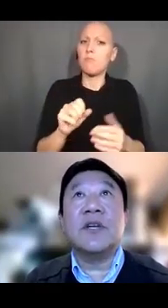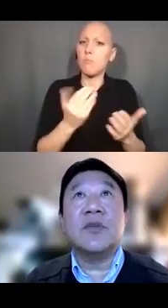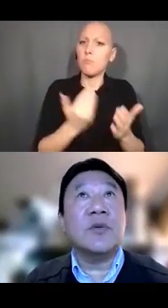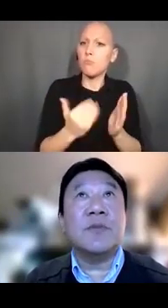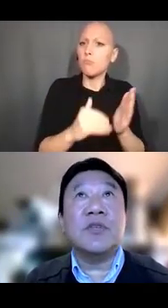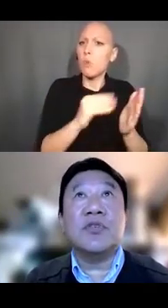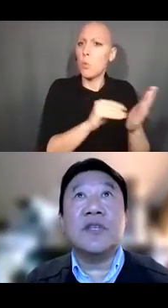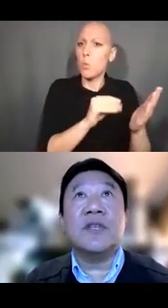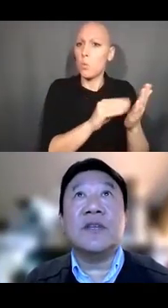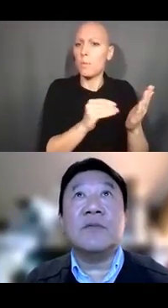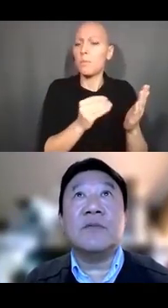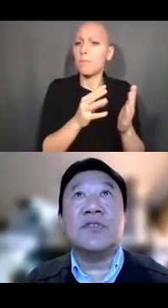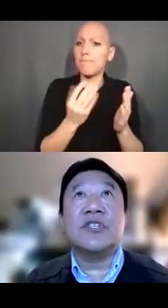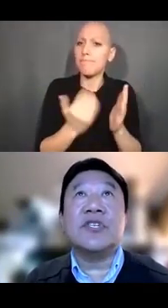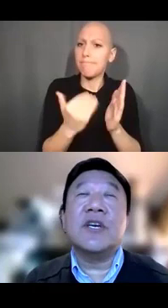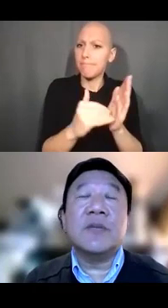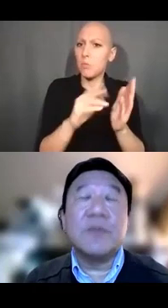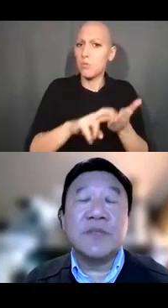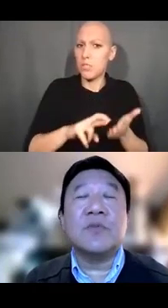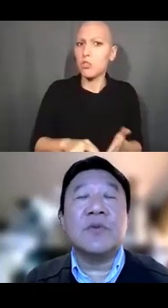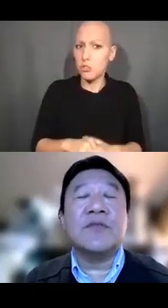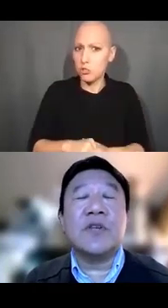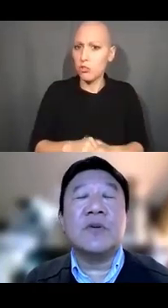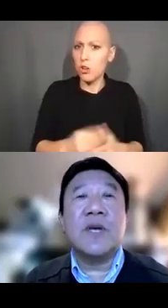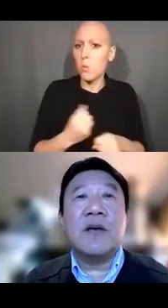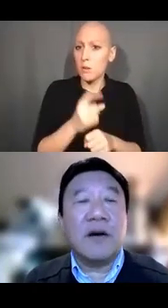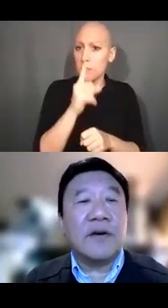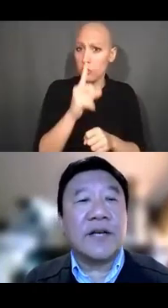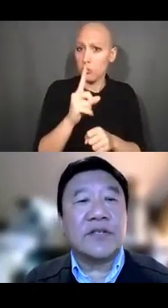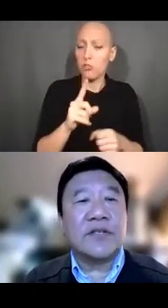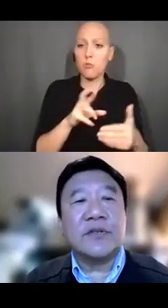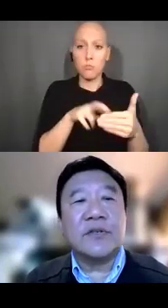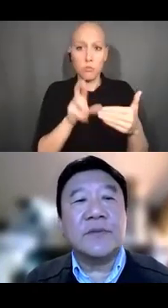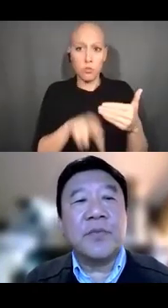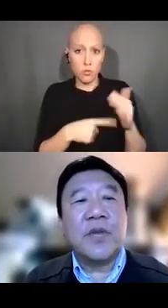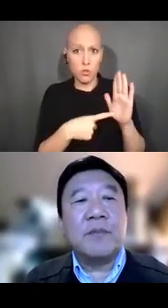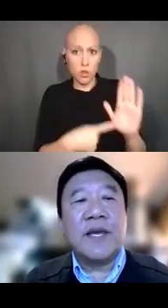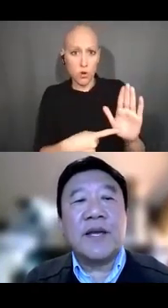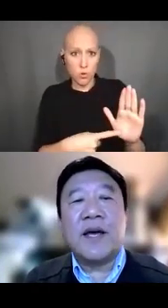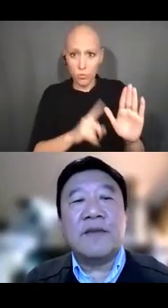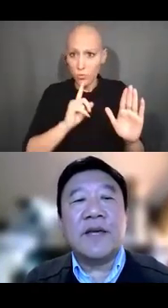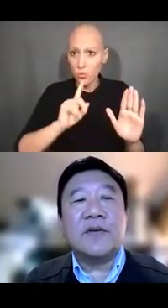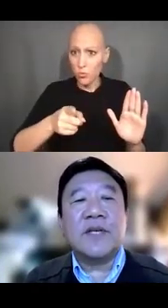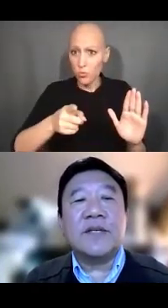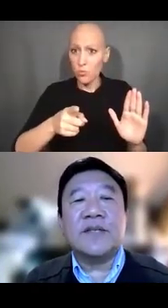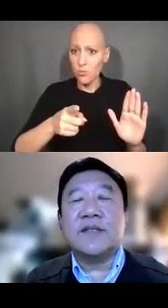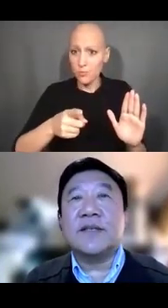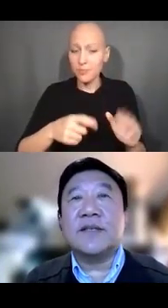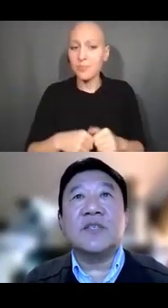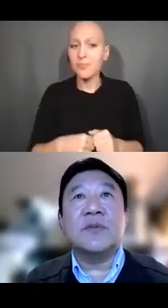in other words be sure that the research, the results we show are actually true. Make high-value datasets accessible